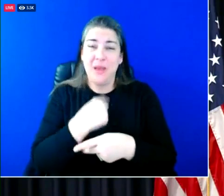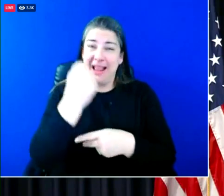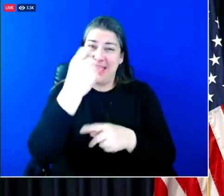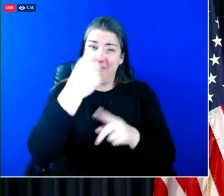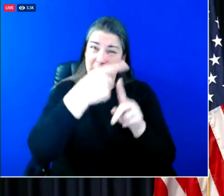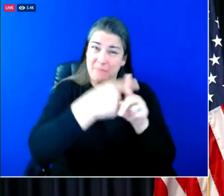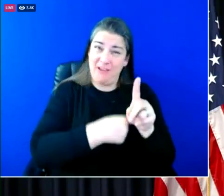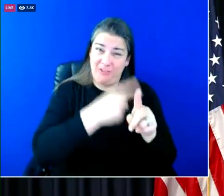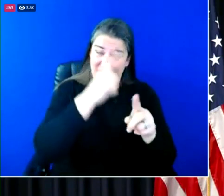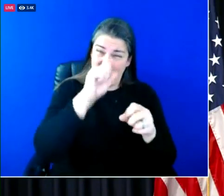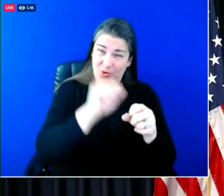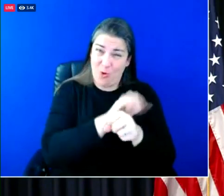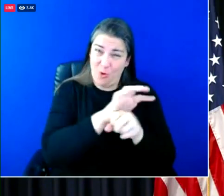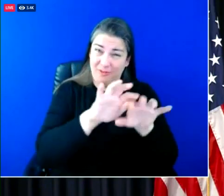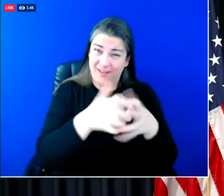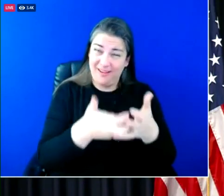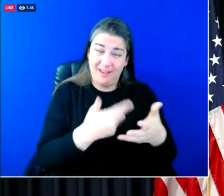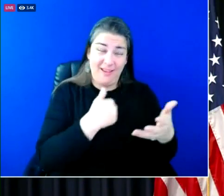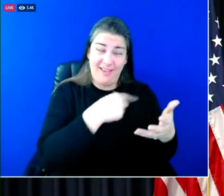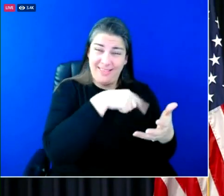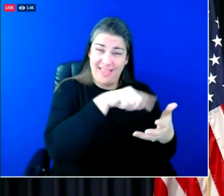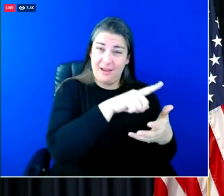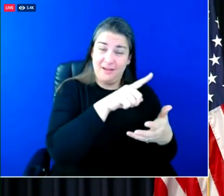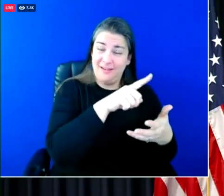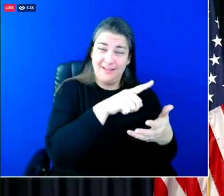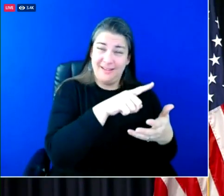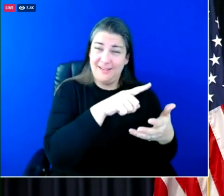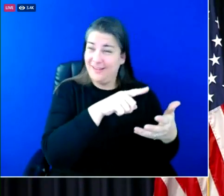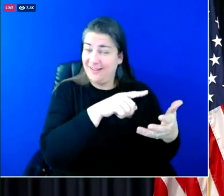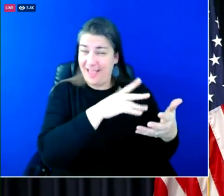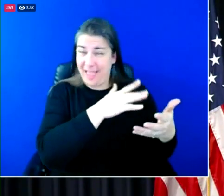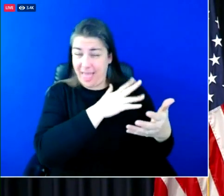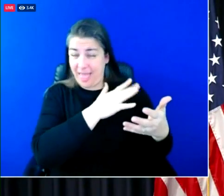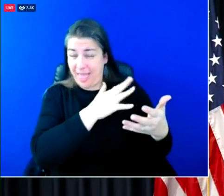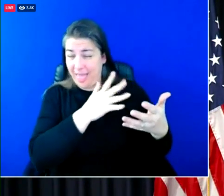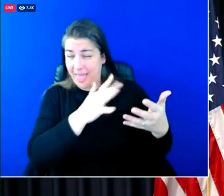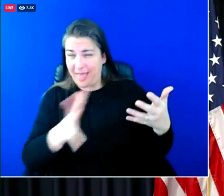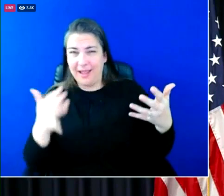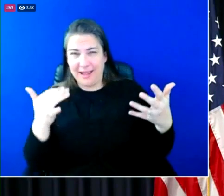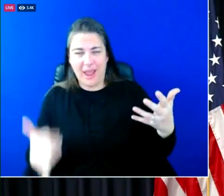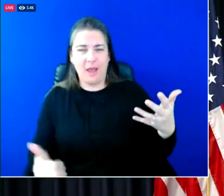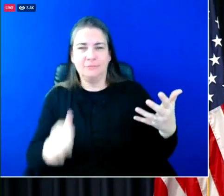roadway. Eso be prepared the next couple days. Let's hunker down. But